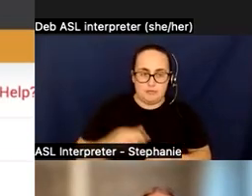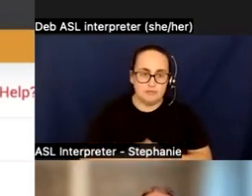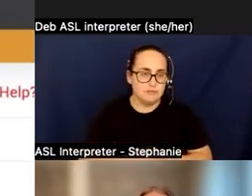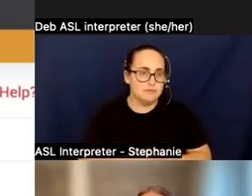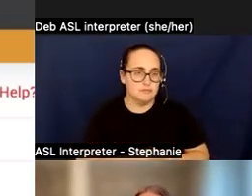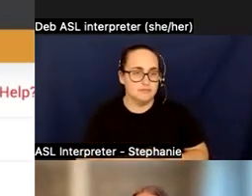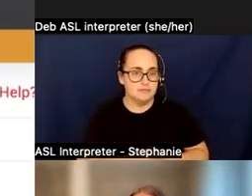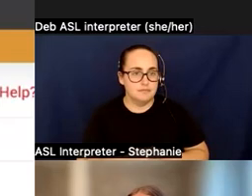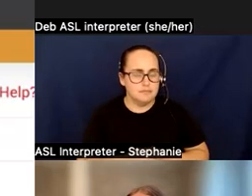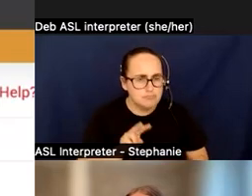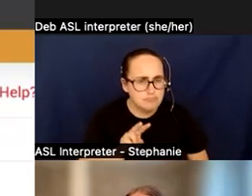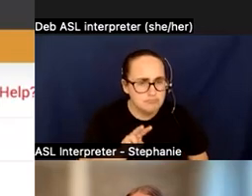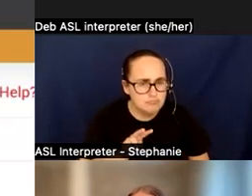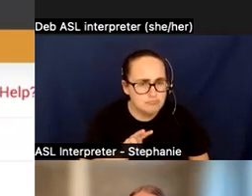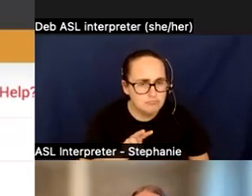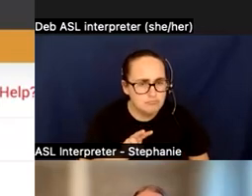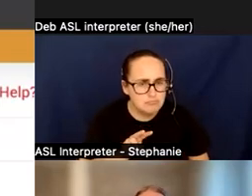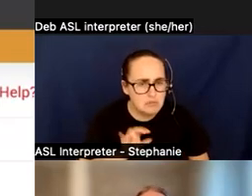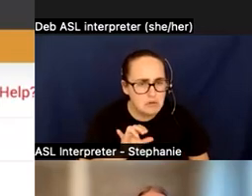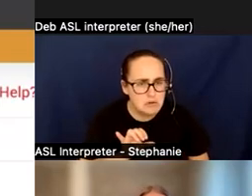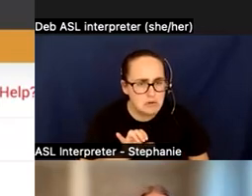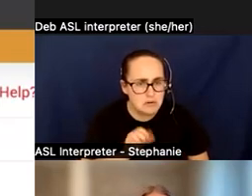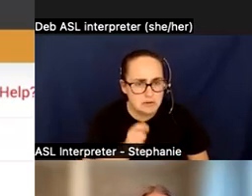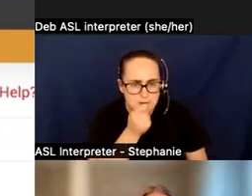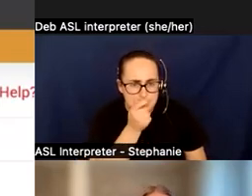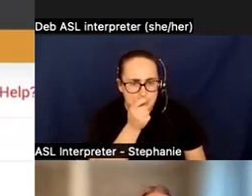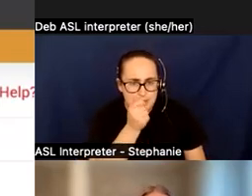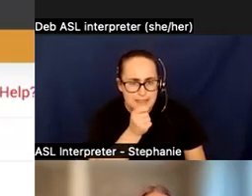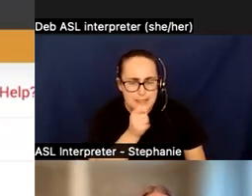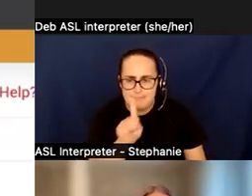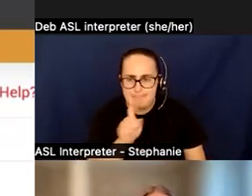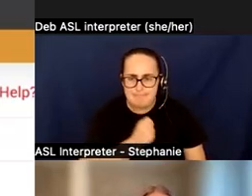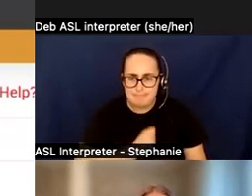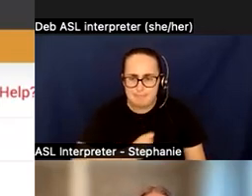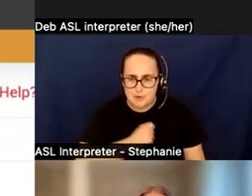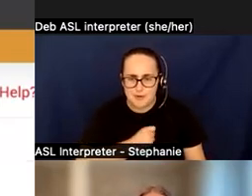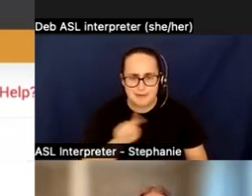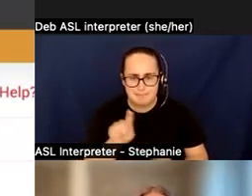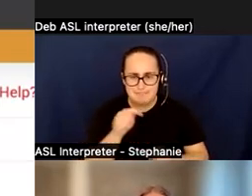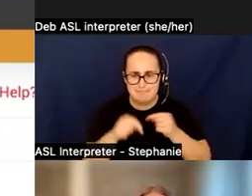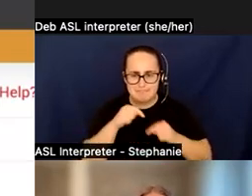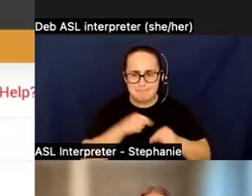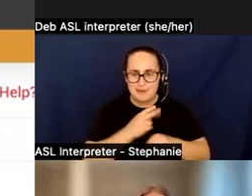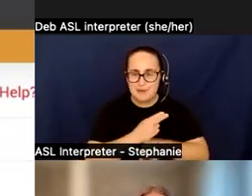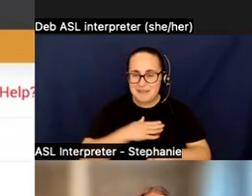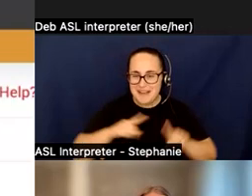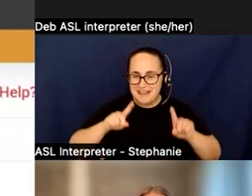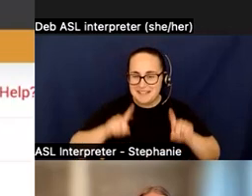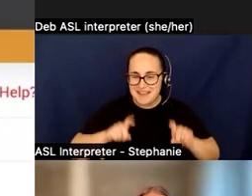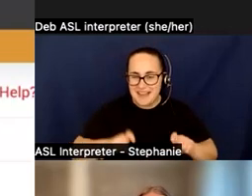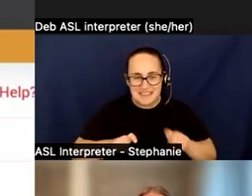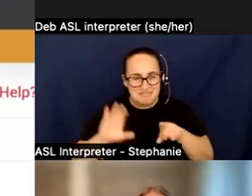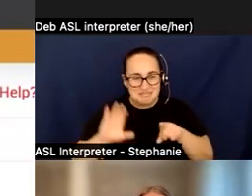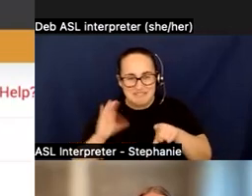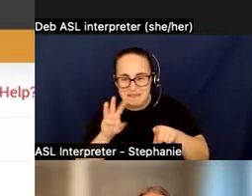Oh interesting. So sorry I'm going to go through the test one because there is a bug in there. So